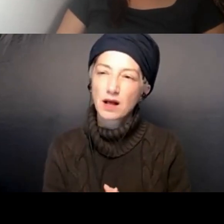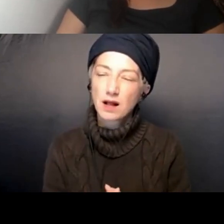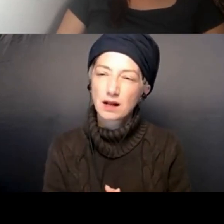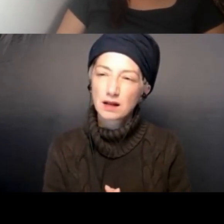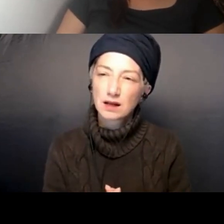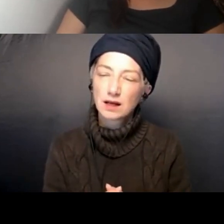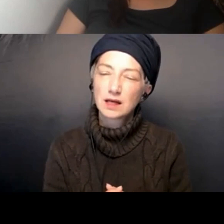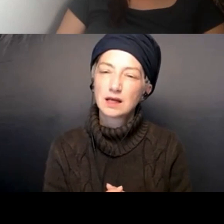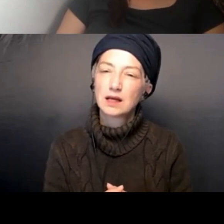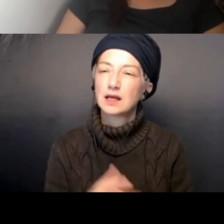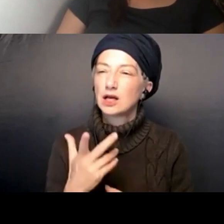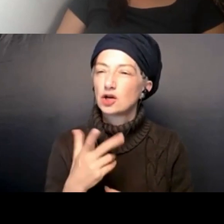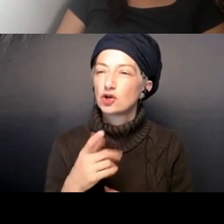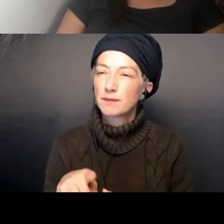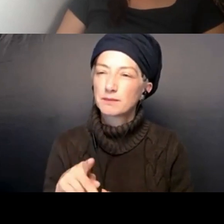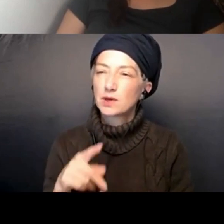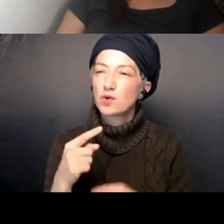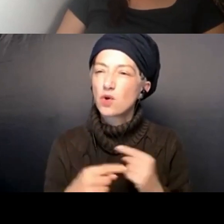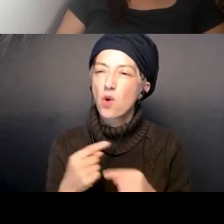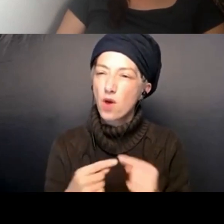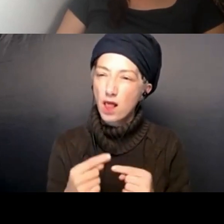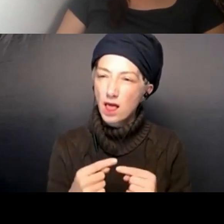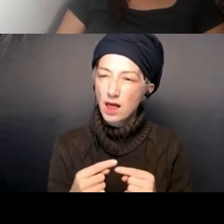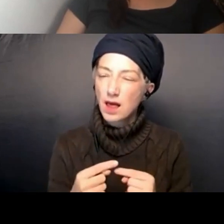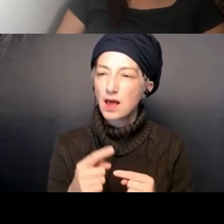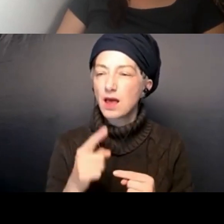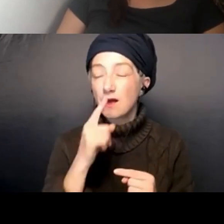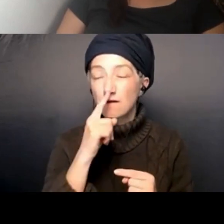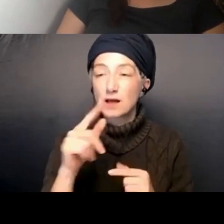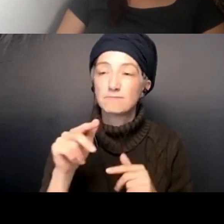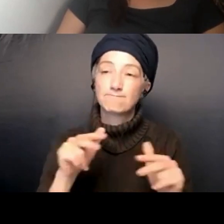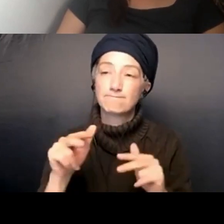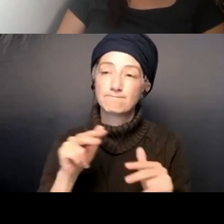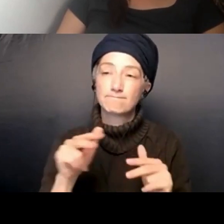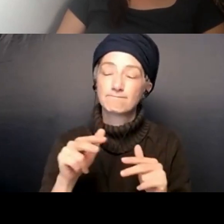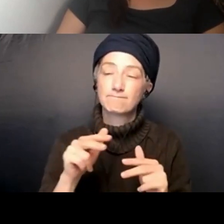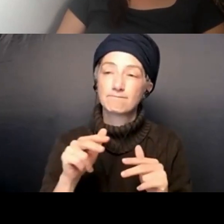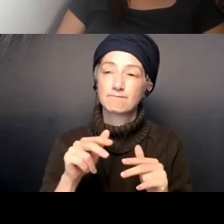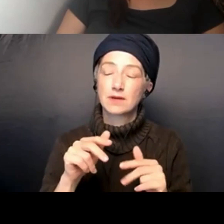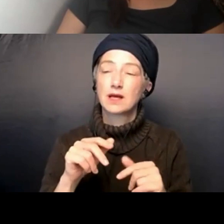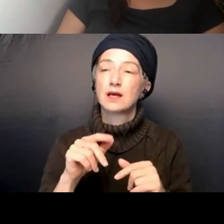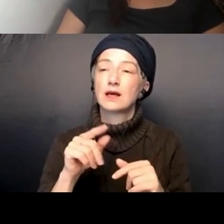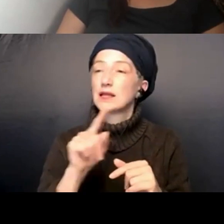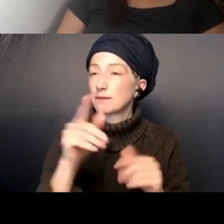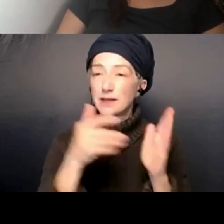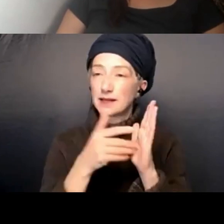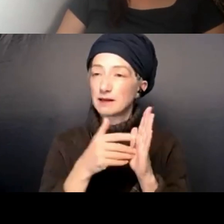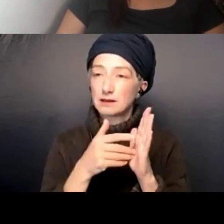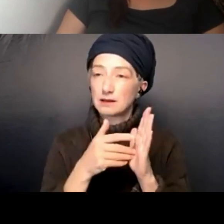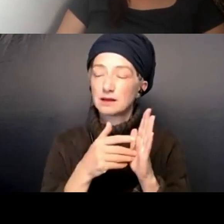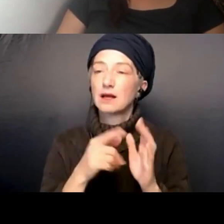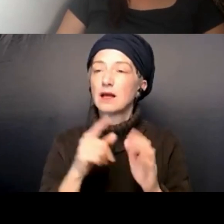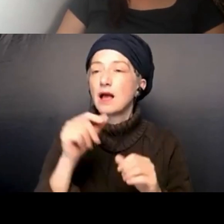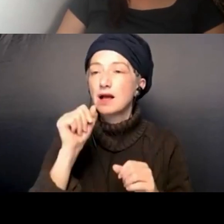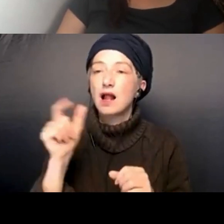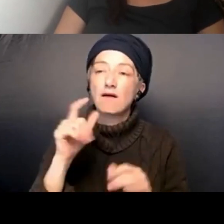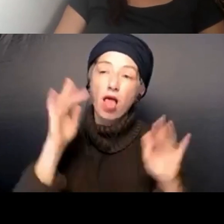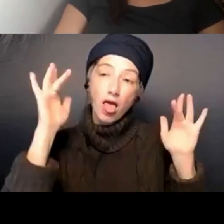in those productions, they often come from a place that can be fetishizing, that can be exoticizing.